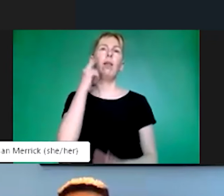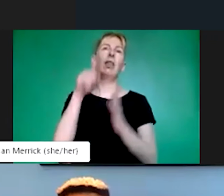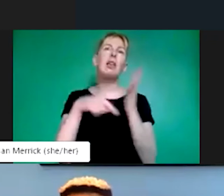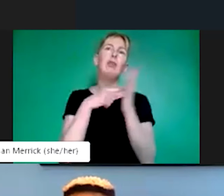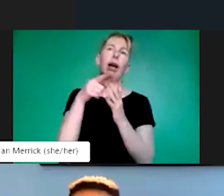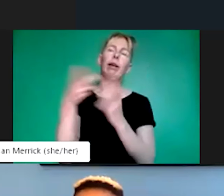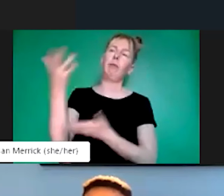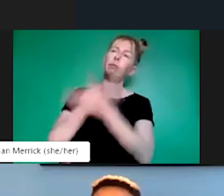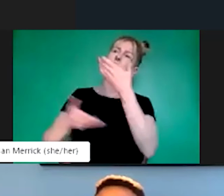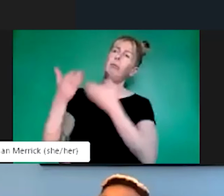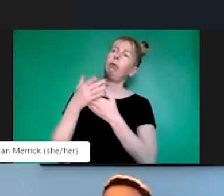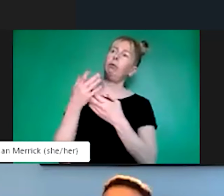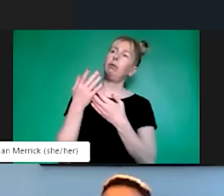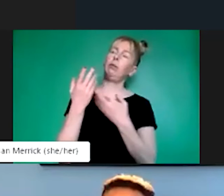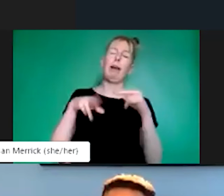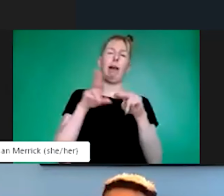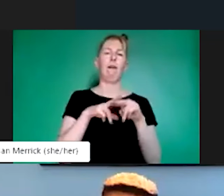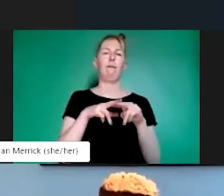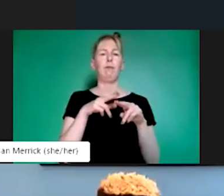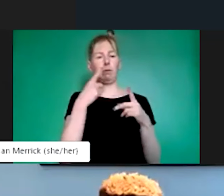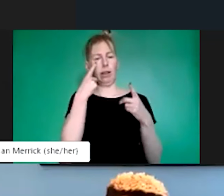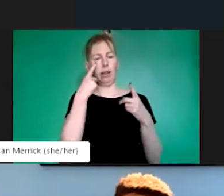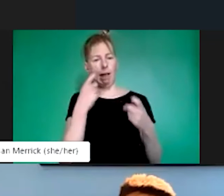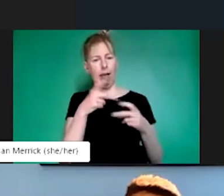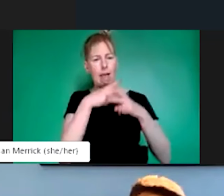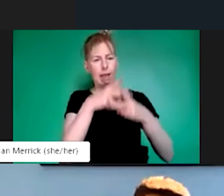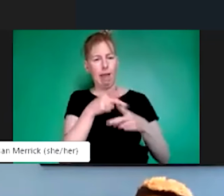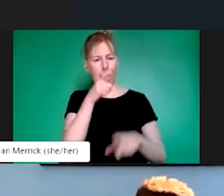love, you know, and what happens when you move from a place of love? And I really